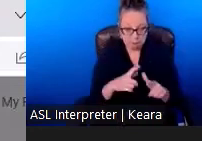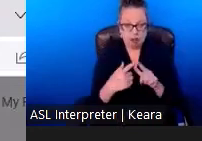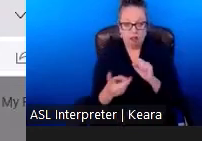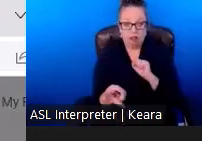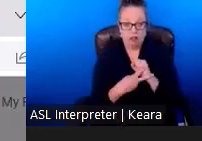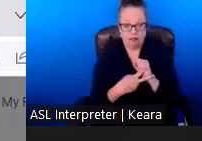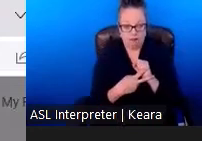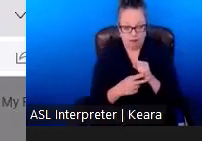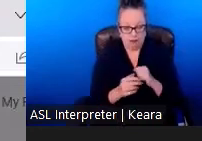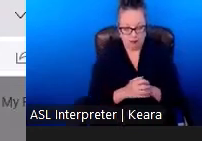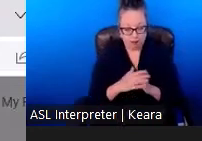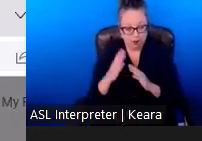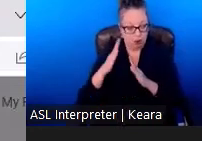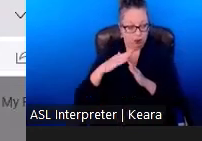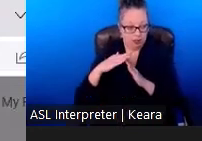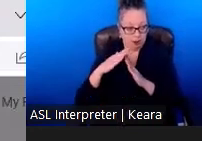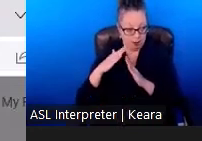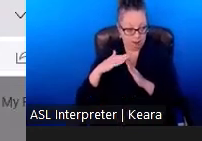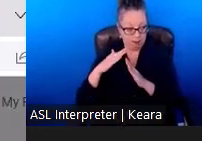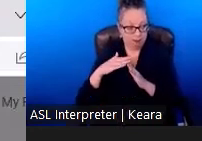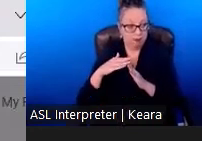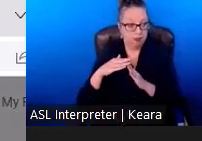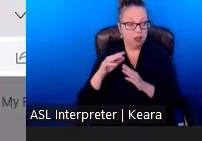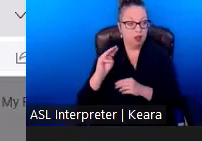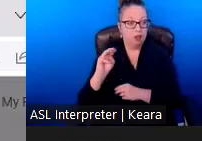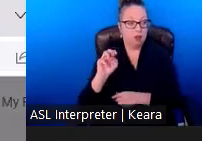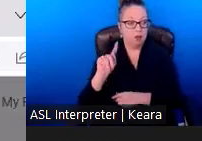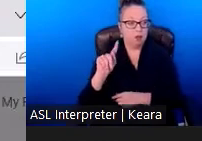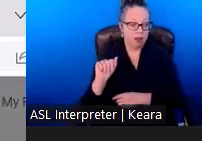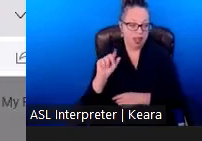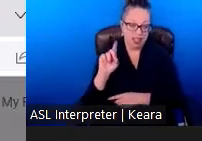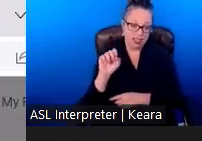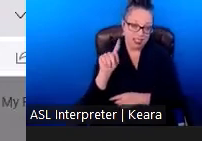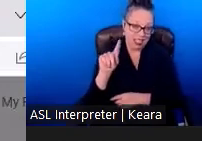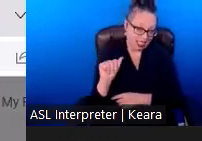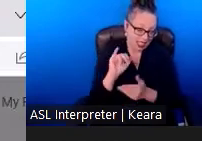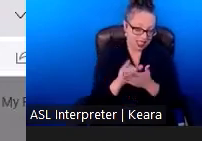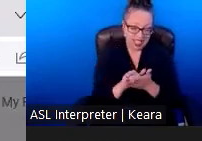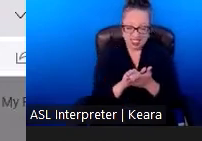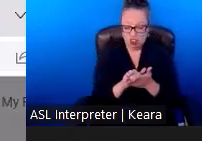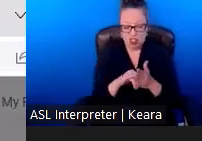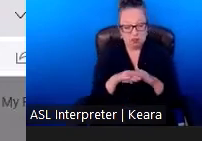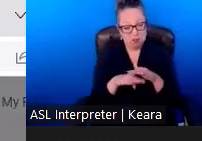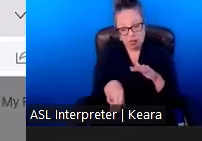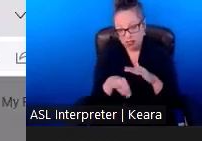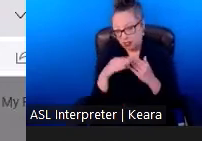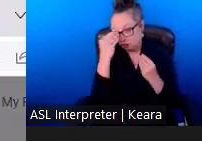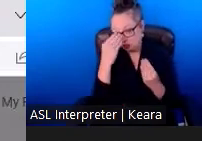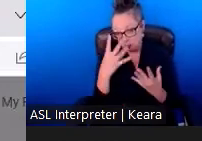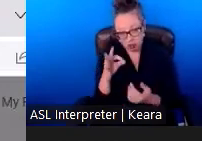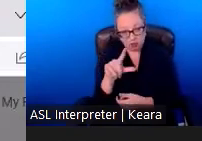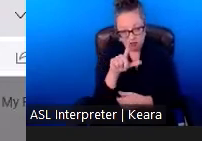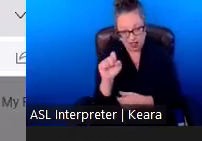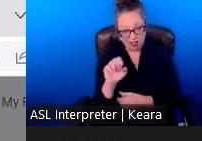The top of the Edit Metadata window will just list some basic information about the file.